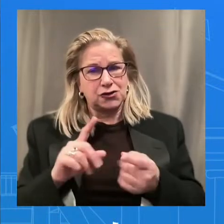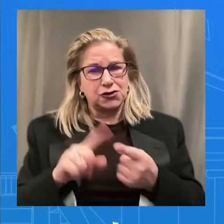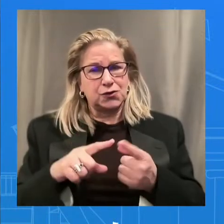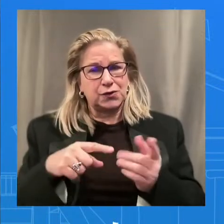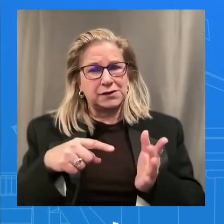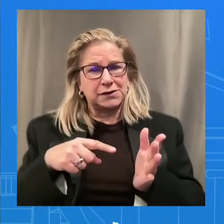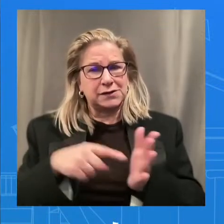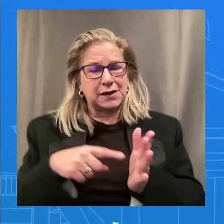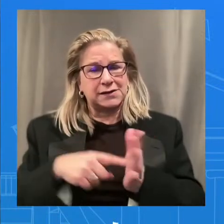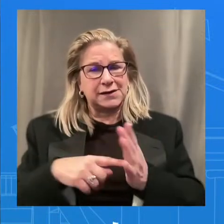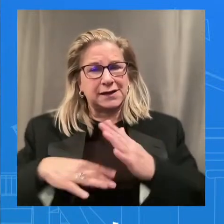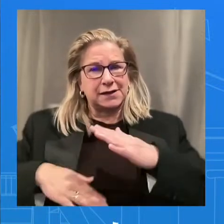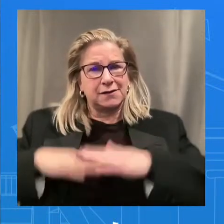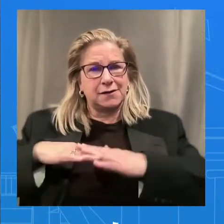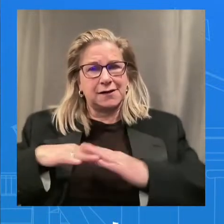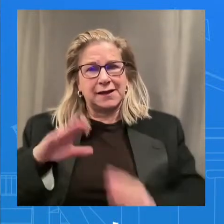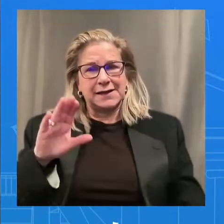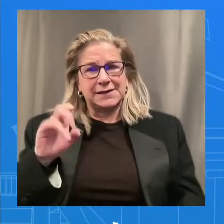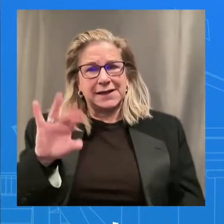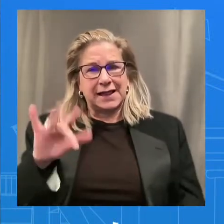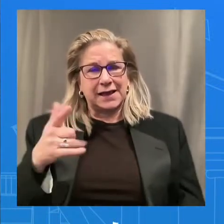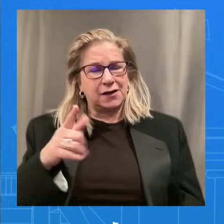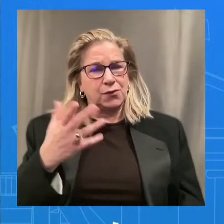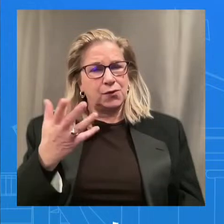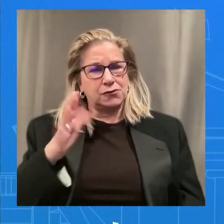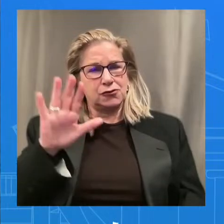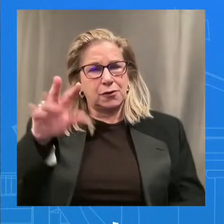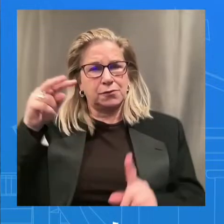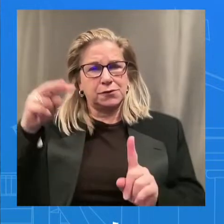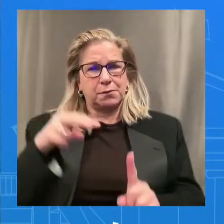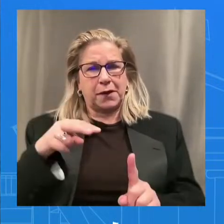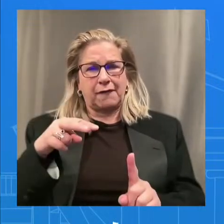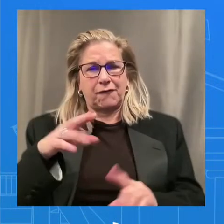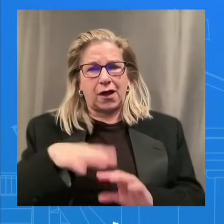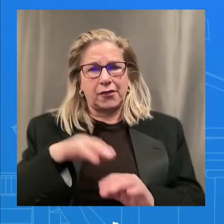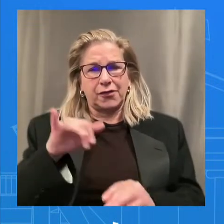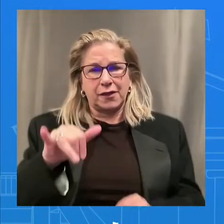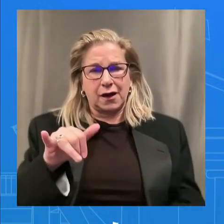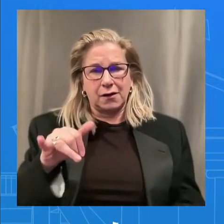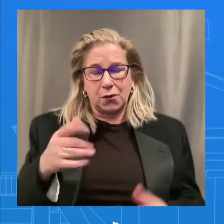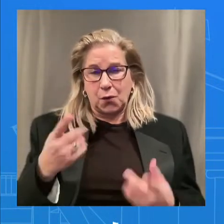that are wondering about what the next week could hold for them? Ms. Jean-Pierre: Yeah. So, look, I’m not going to get